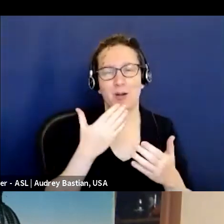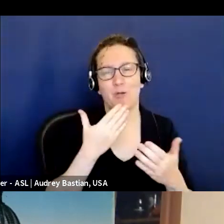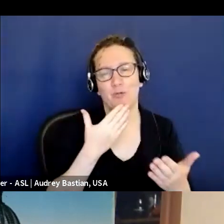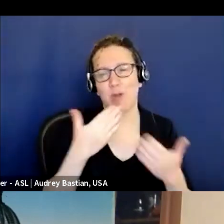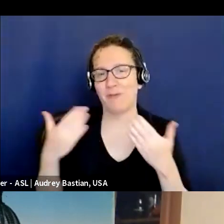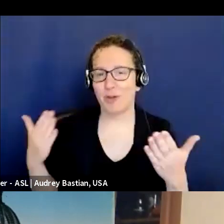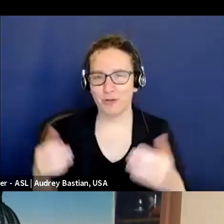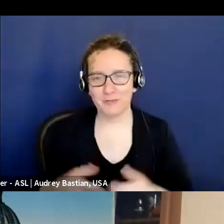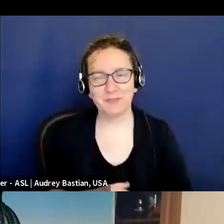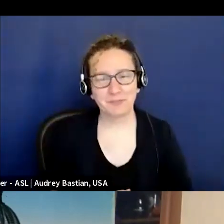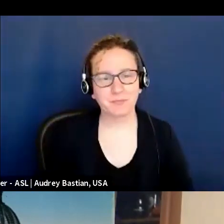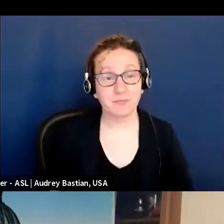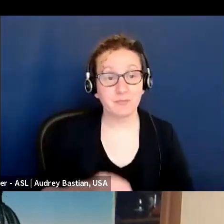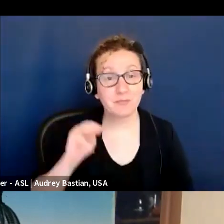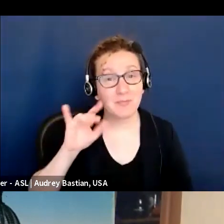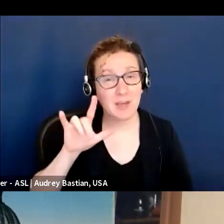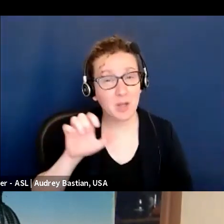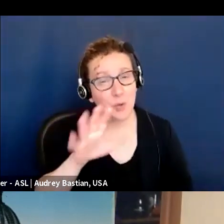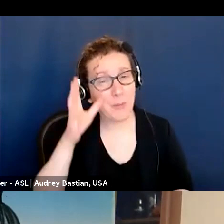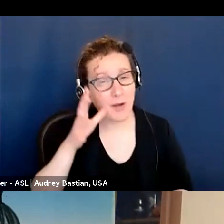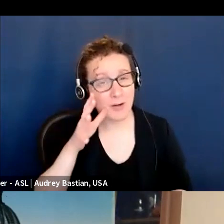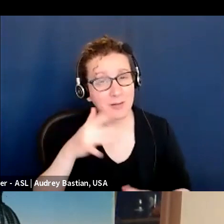I think your parents had some trepidations. What did you do to convince them?